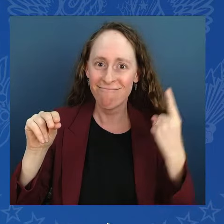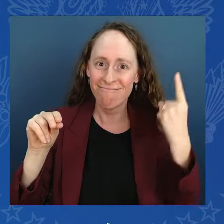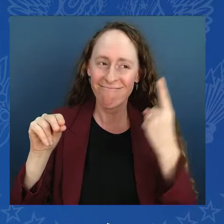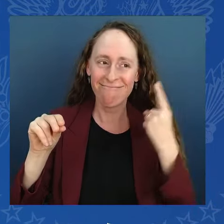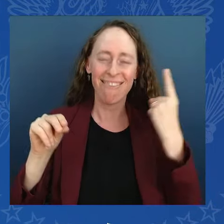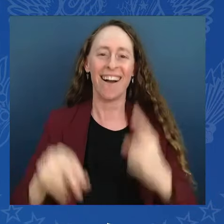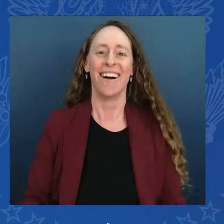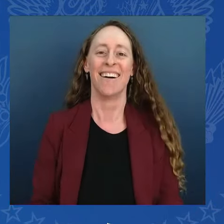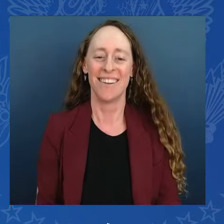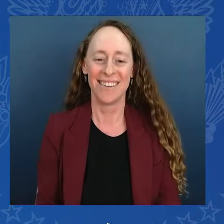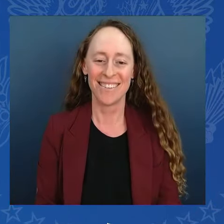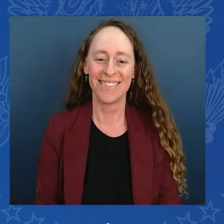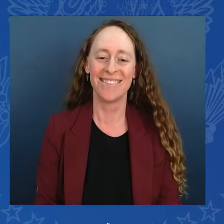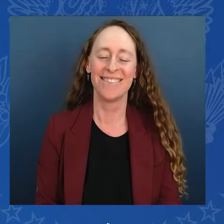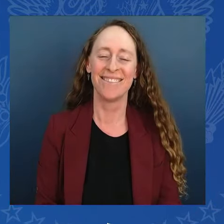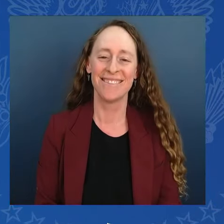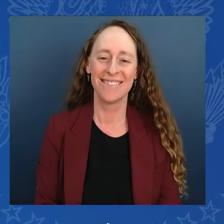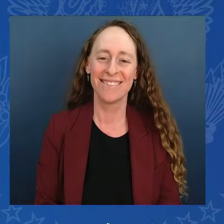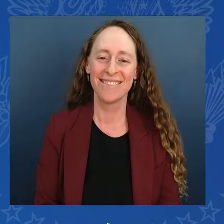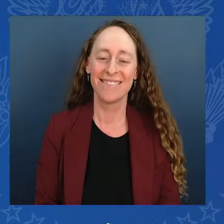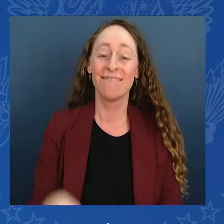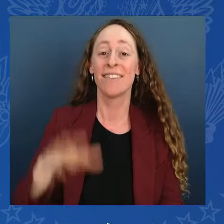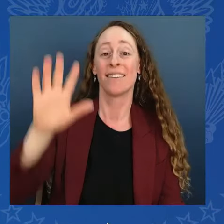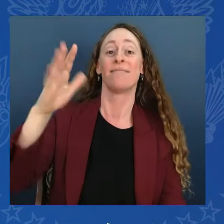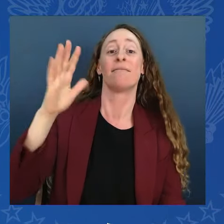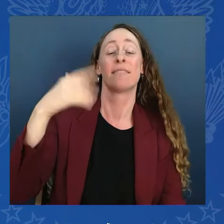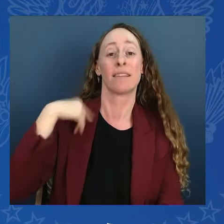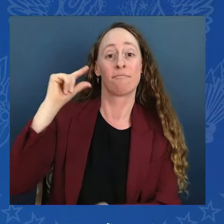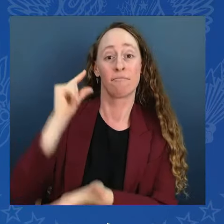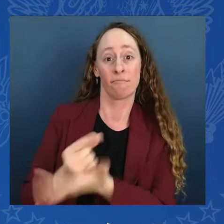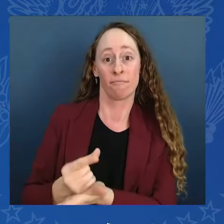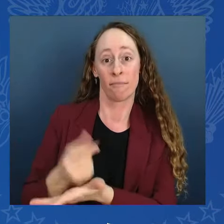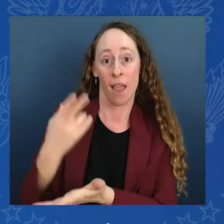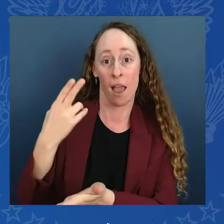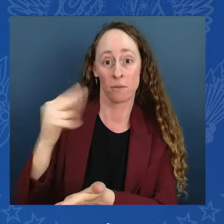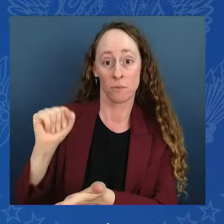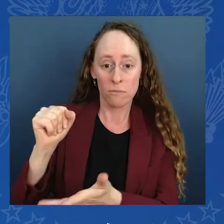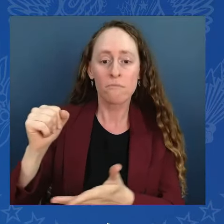After high school, I took a course on gas utility construction service at NWTC in Green Bay,